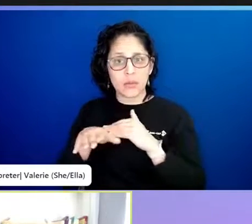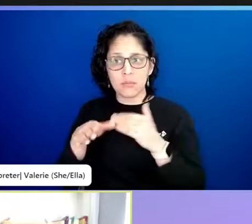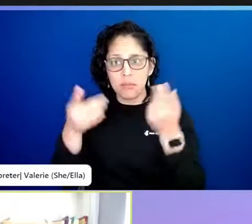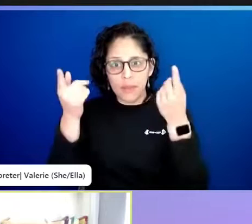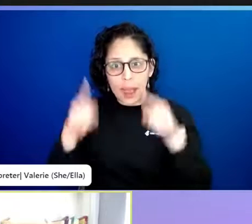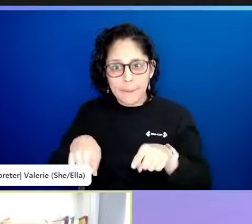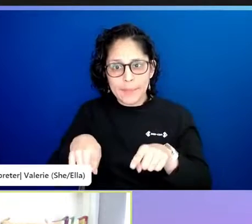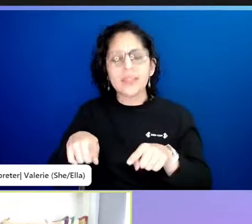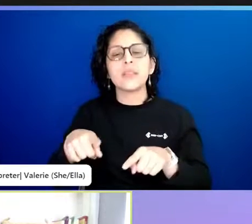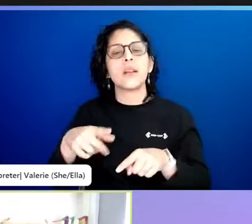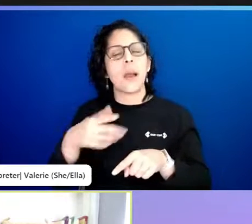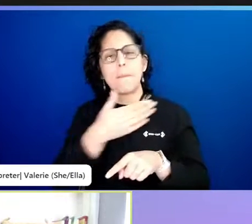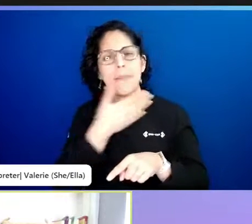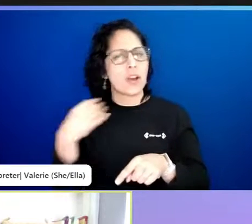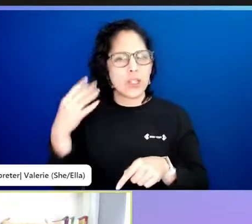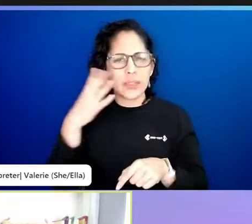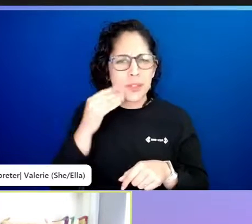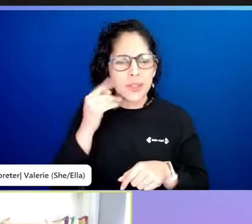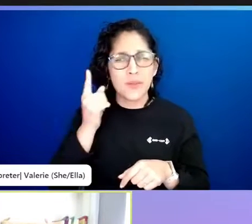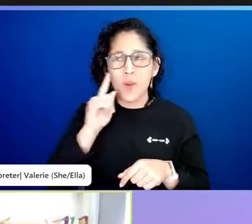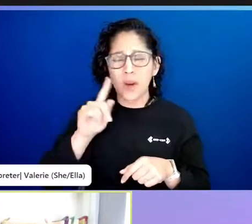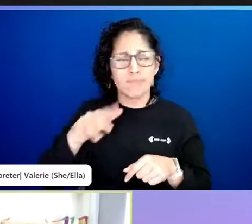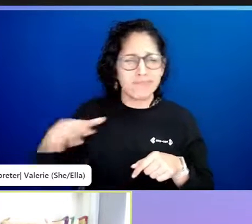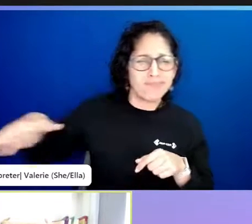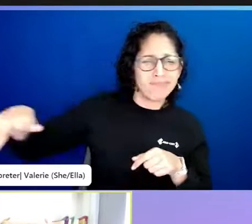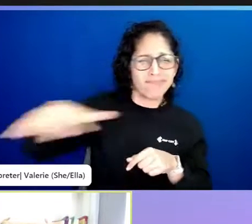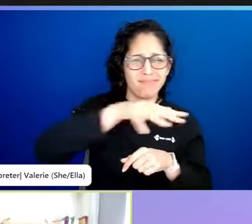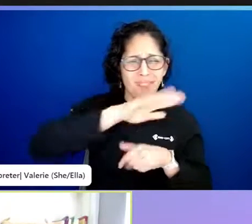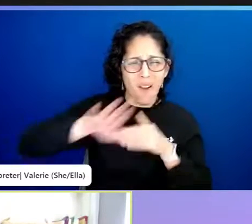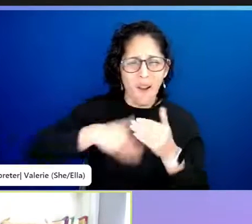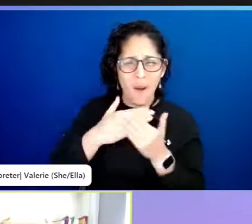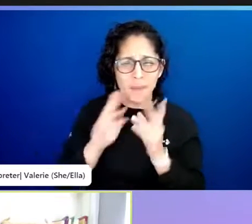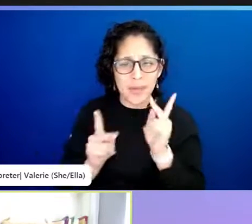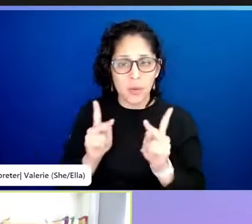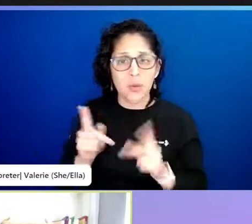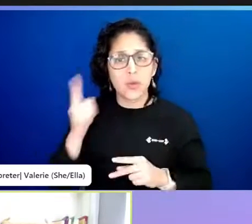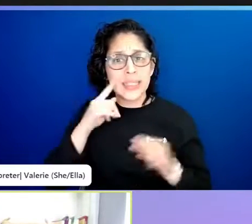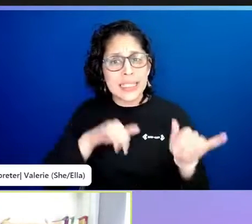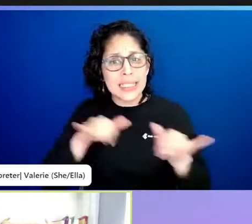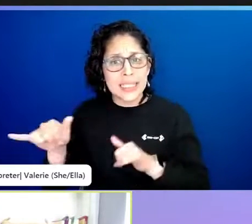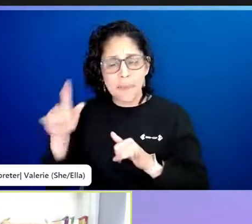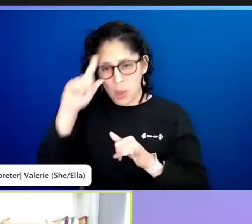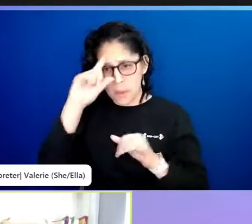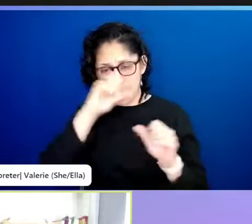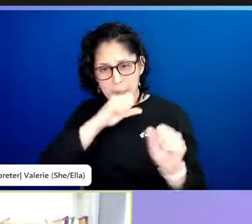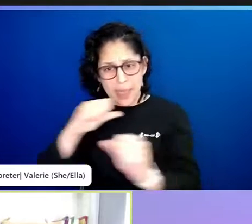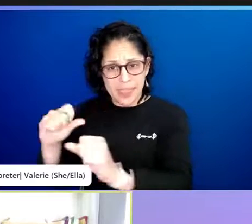experience for all do you think is there a similar method for cognitive design and